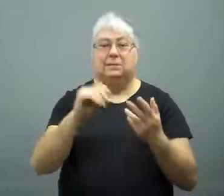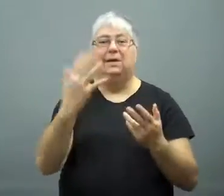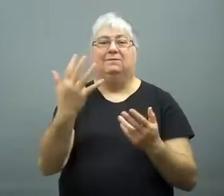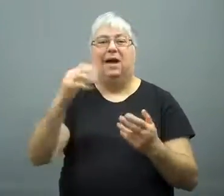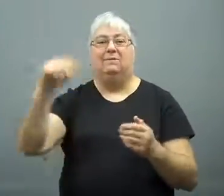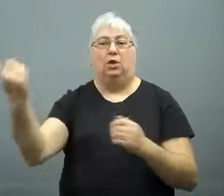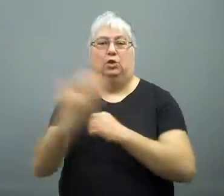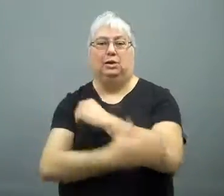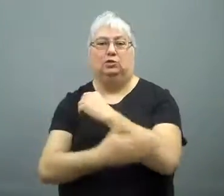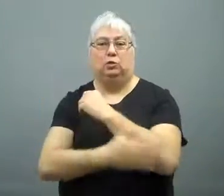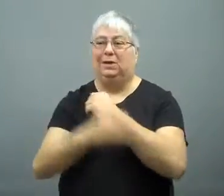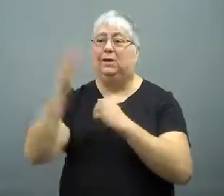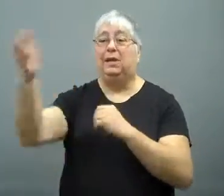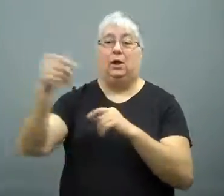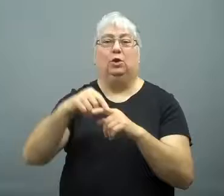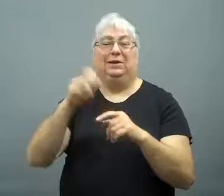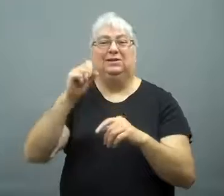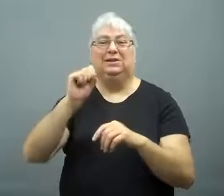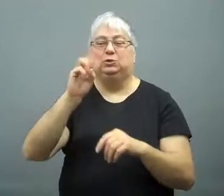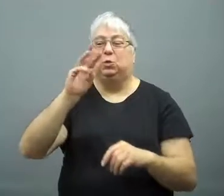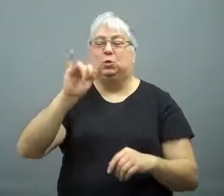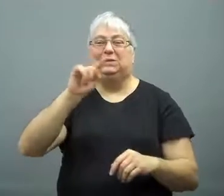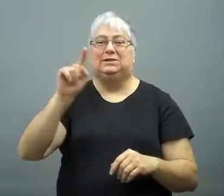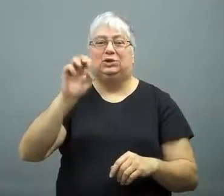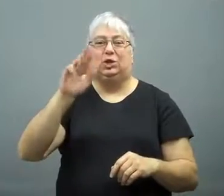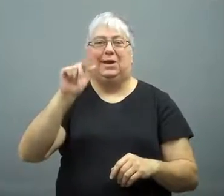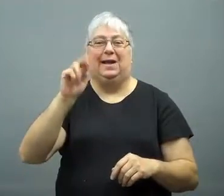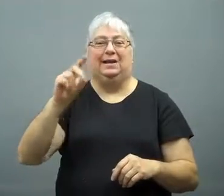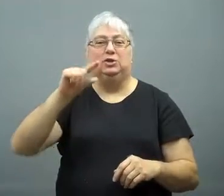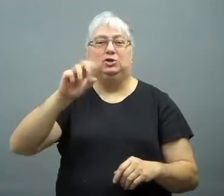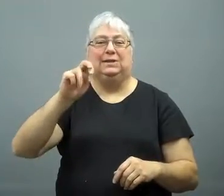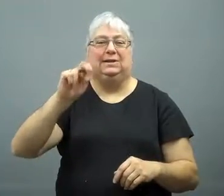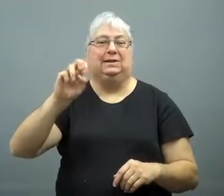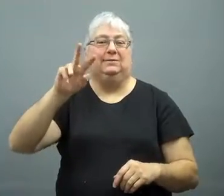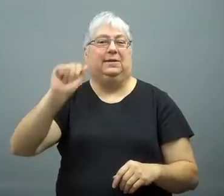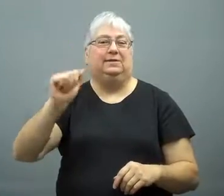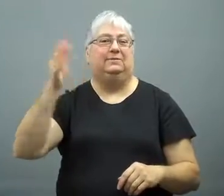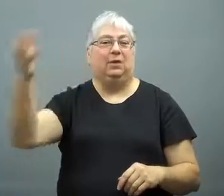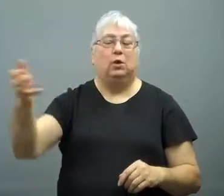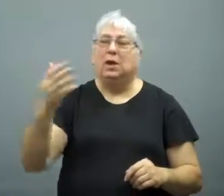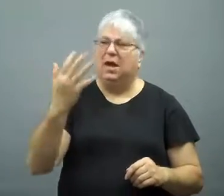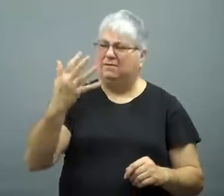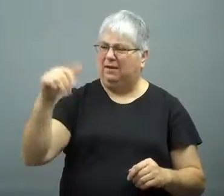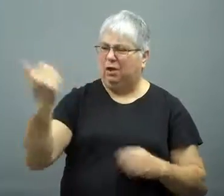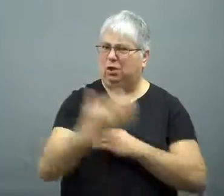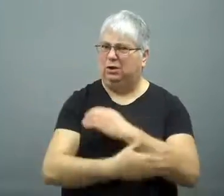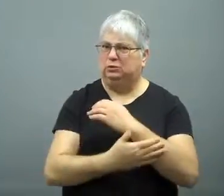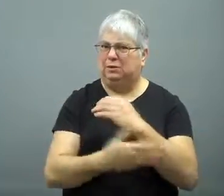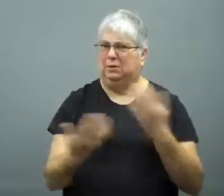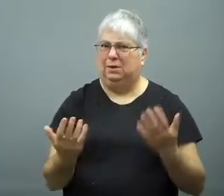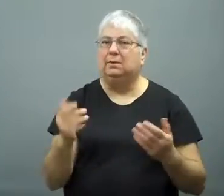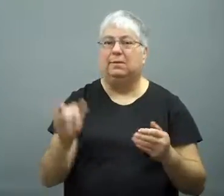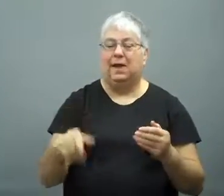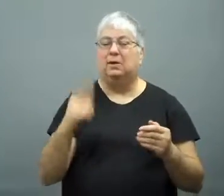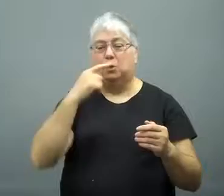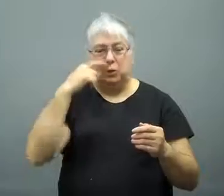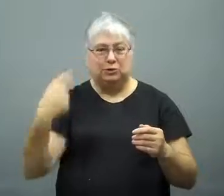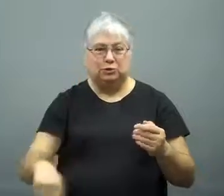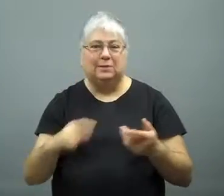and five other countries in Geneva.